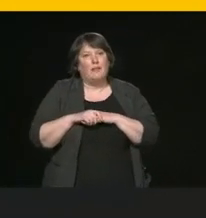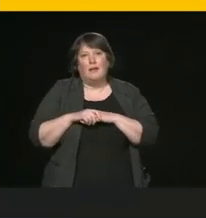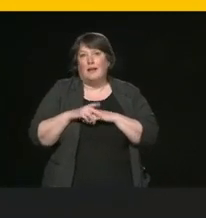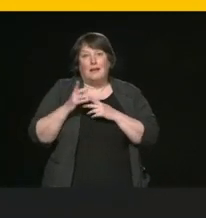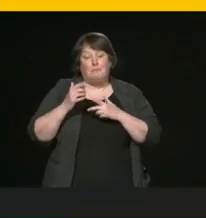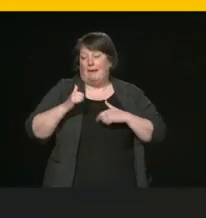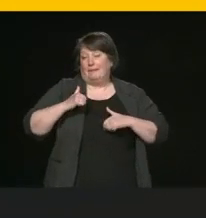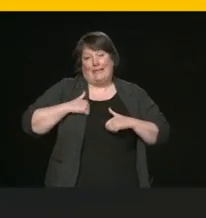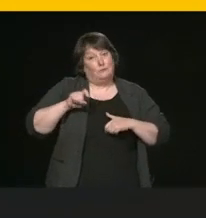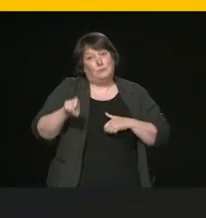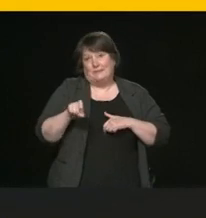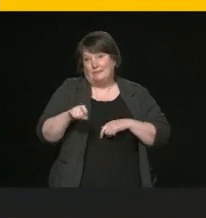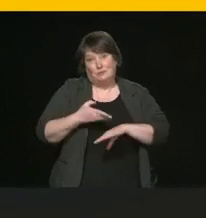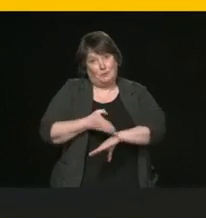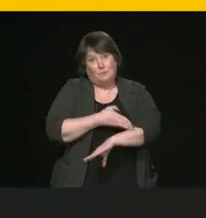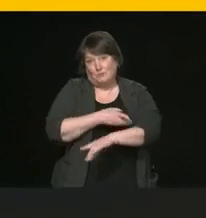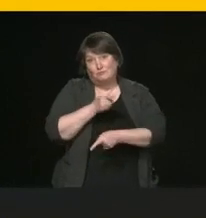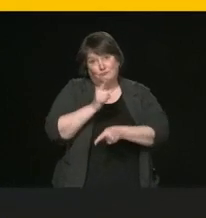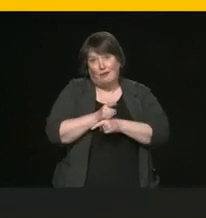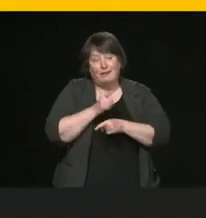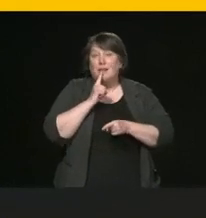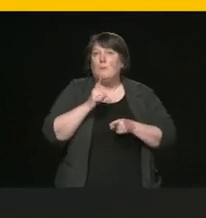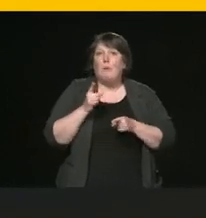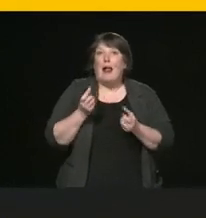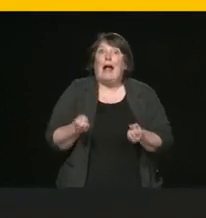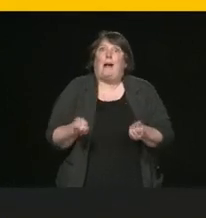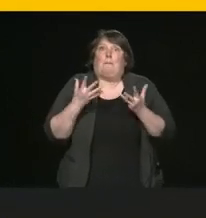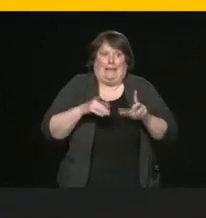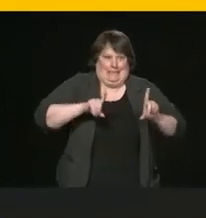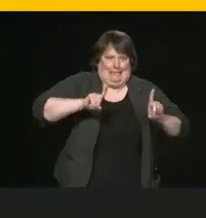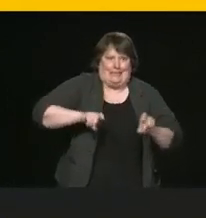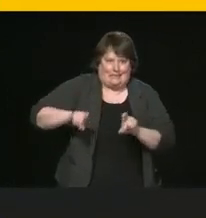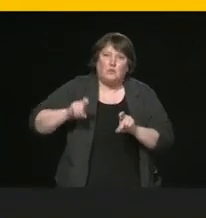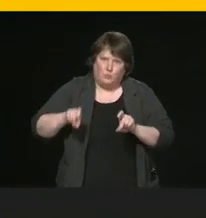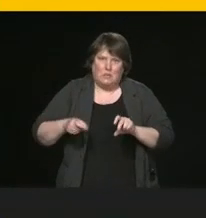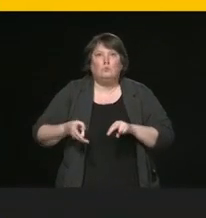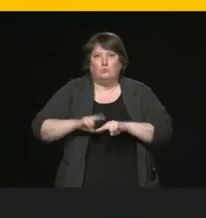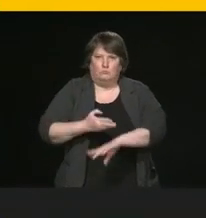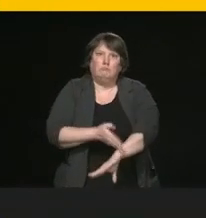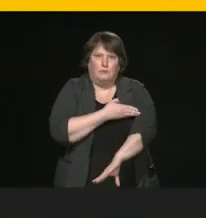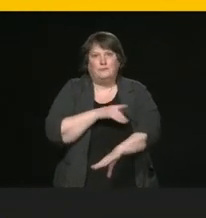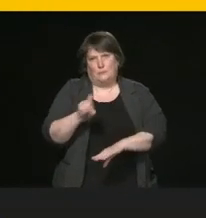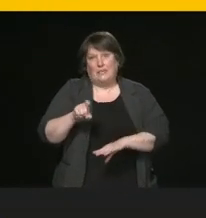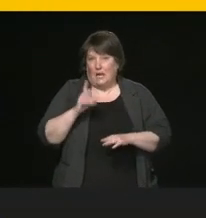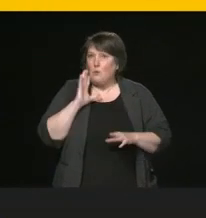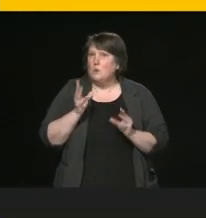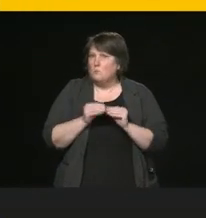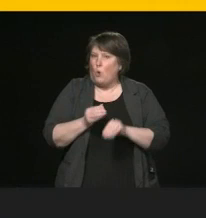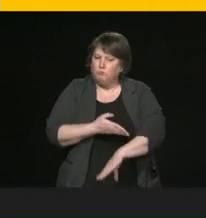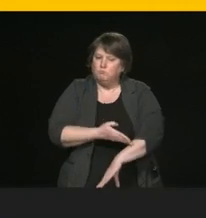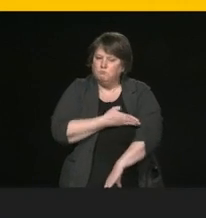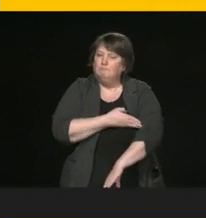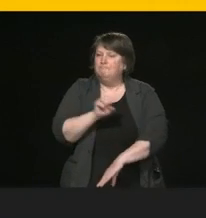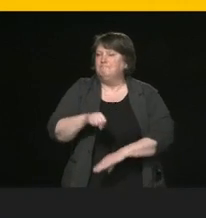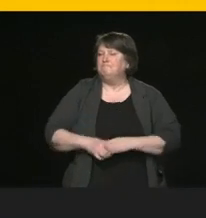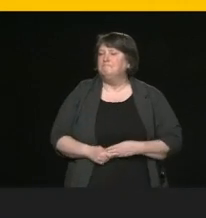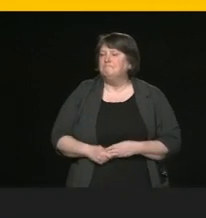BUT WE'VE ALL SAID WE NEED TO IMPROVE THE LAB CAPACITY IN CANADA.